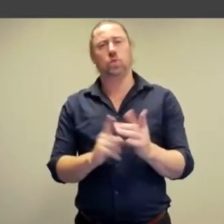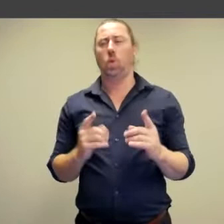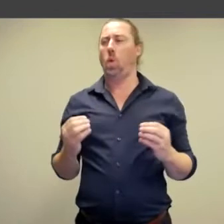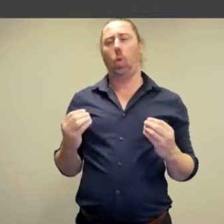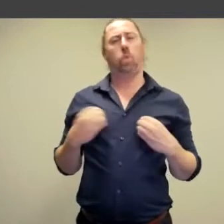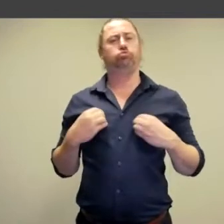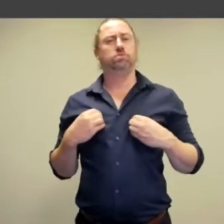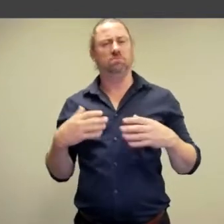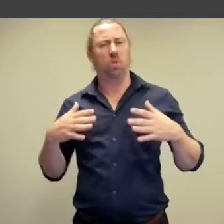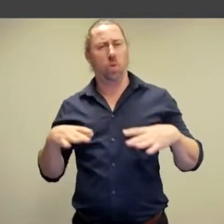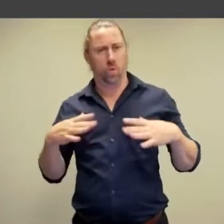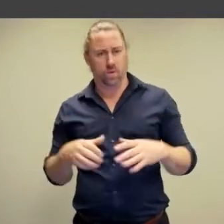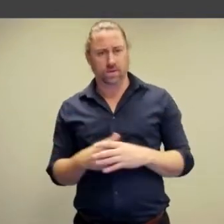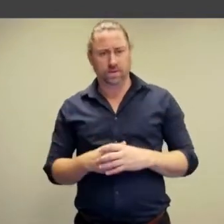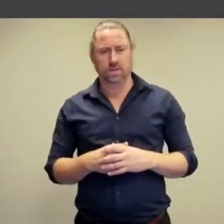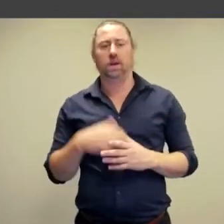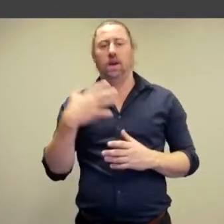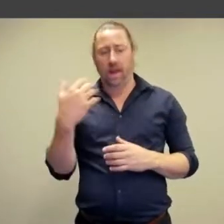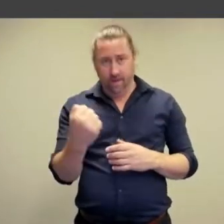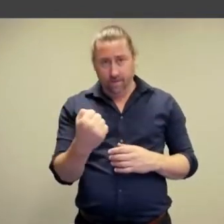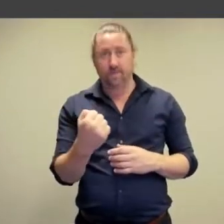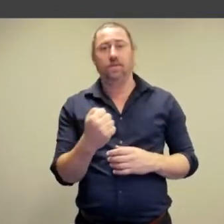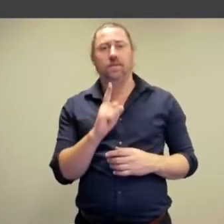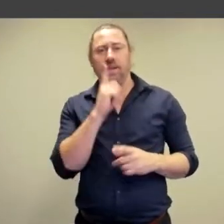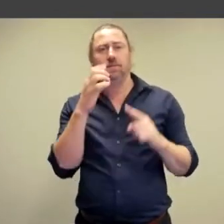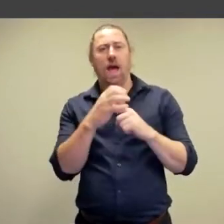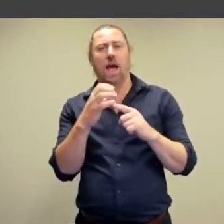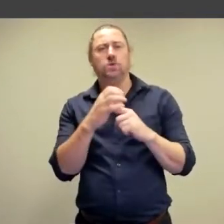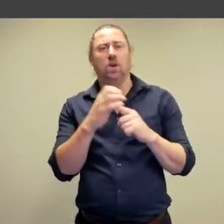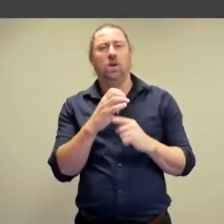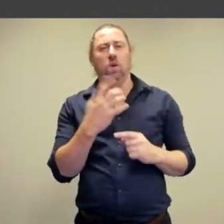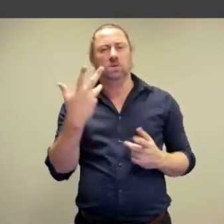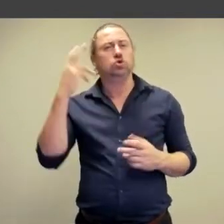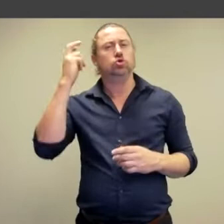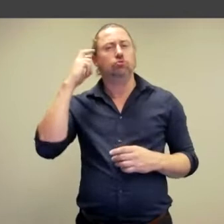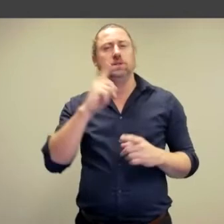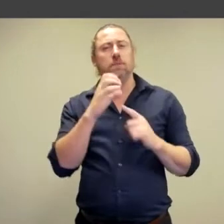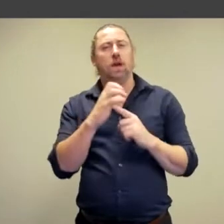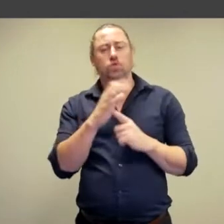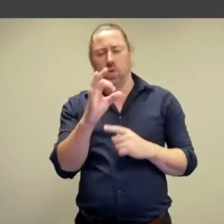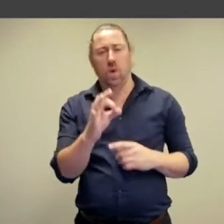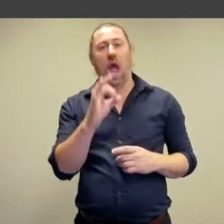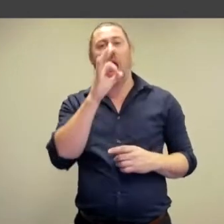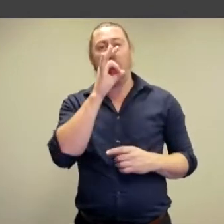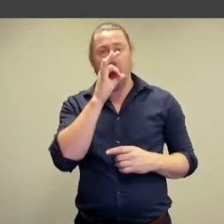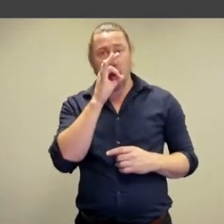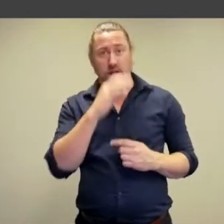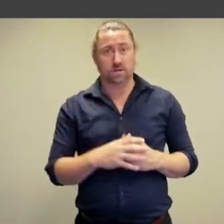and she's placed a plump cherry tomato